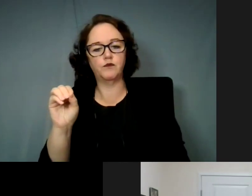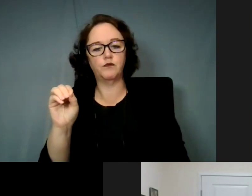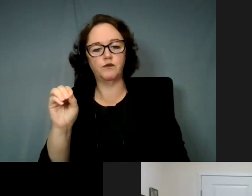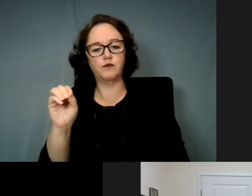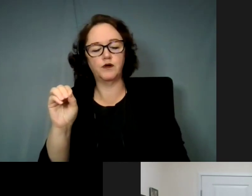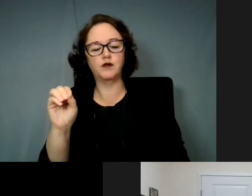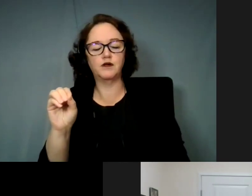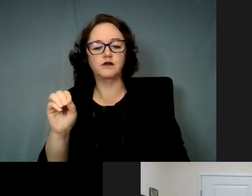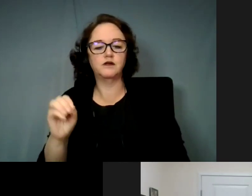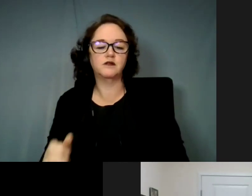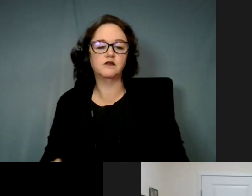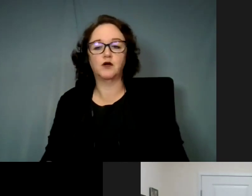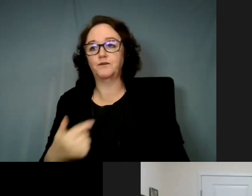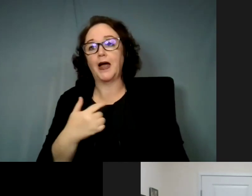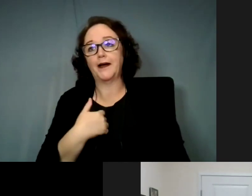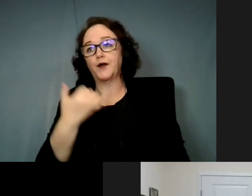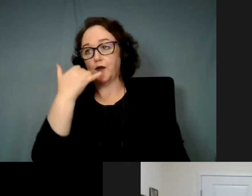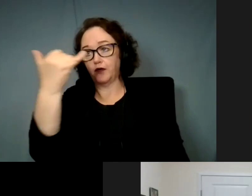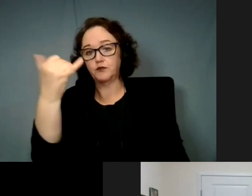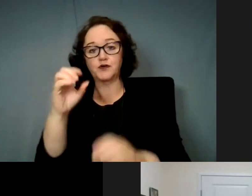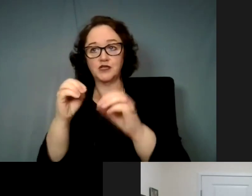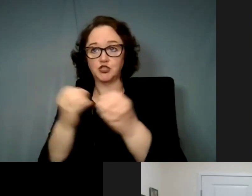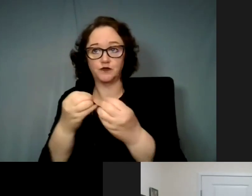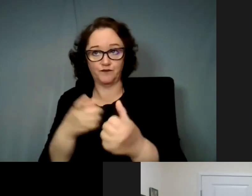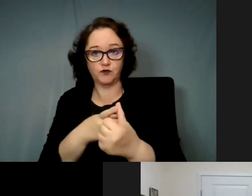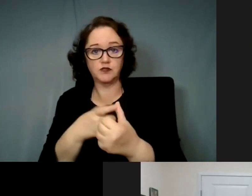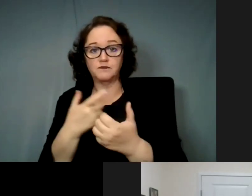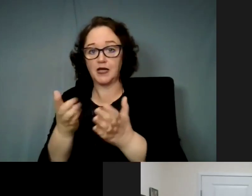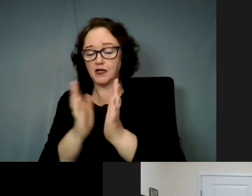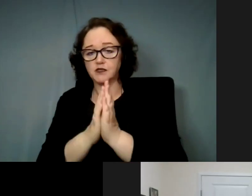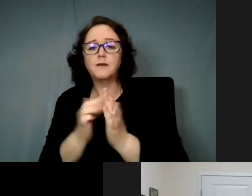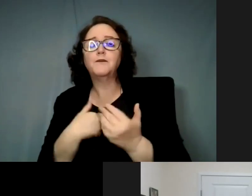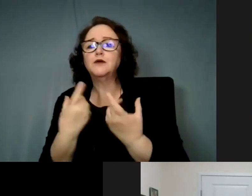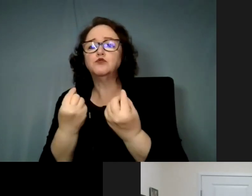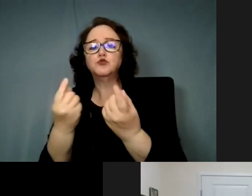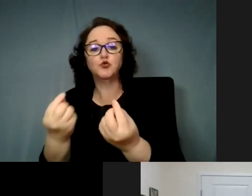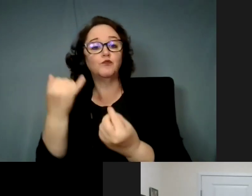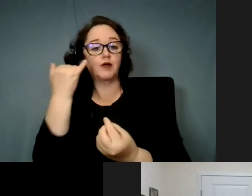out, and called them and said, What do I do if I want to move